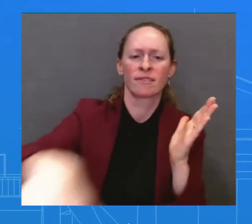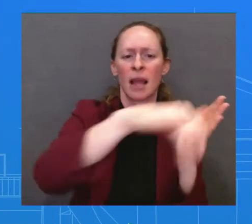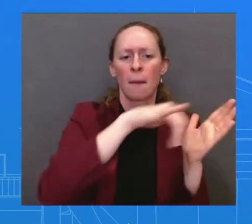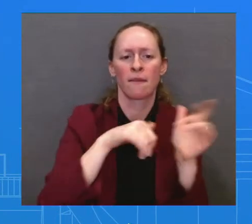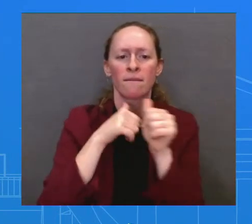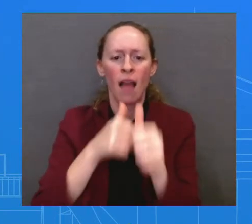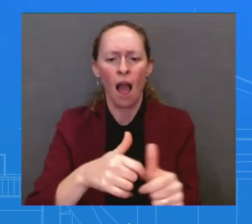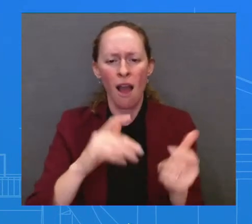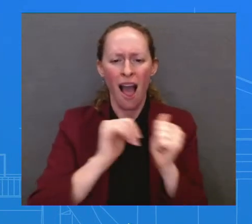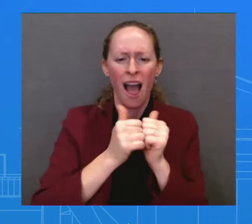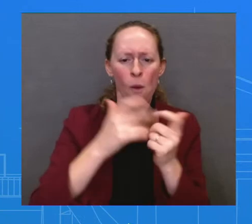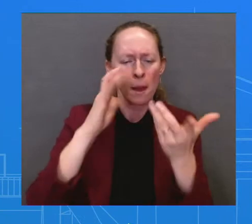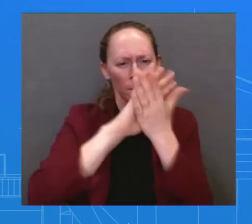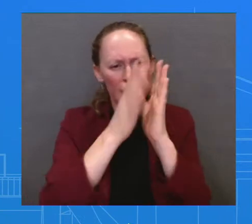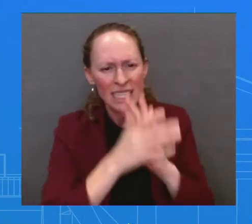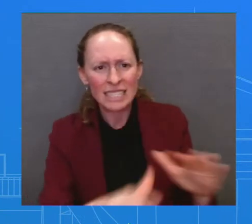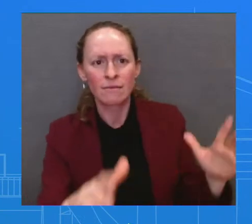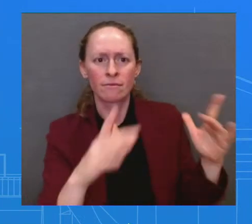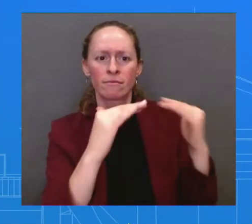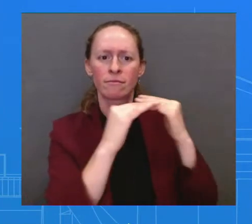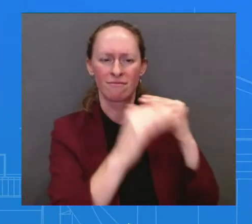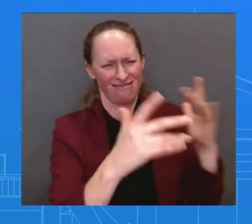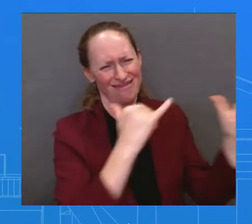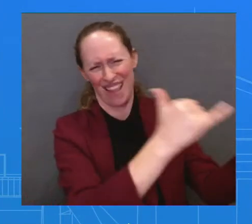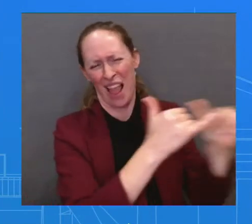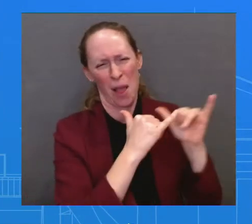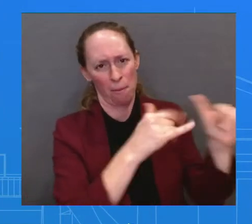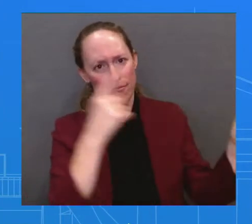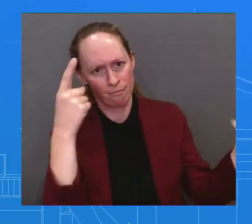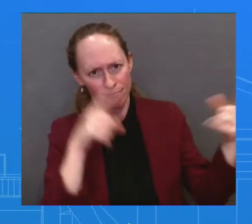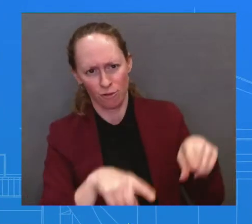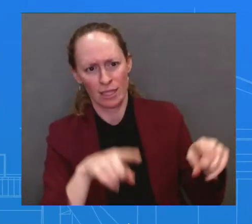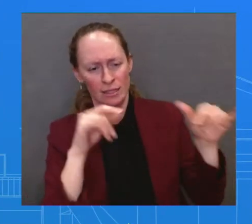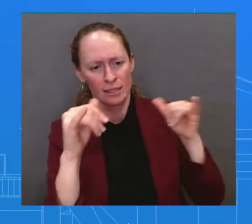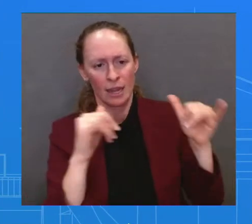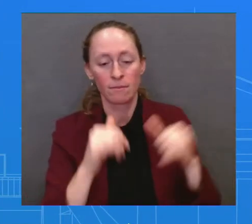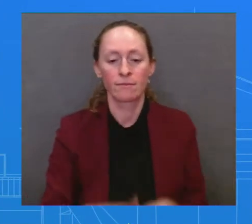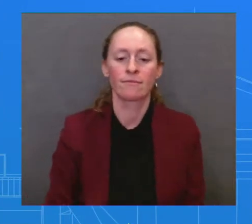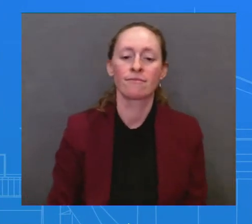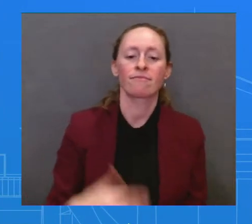and with, kind of, decency and common humanity. So, we have no concerns about any of that.